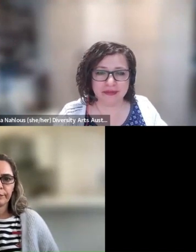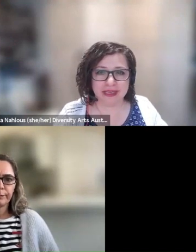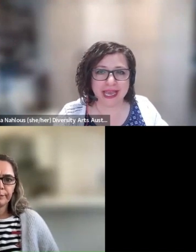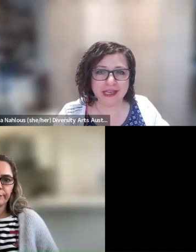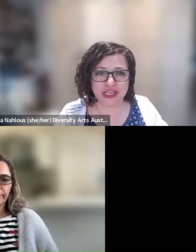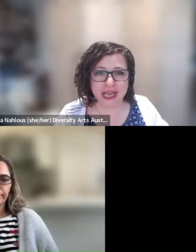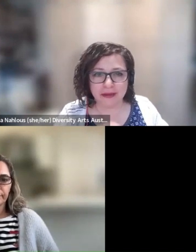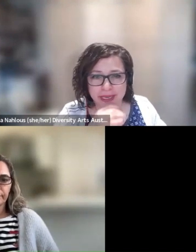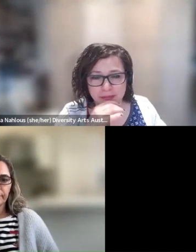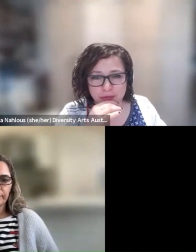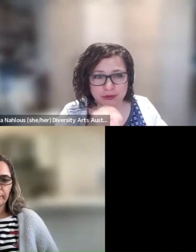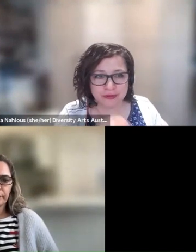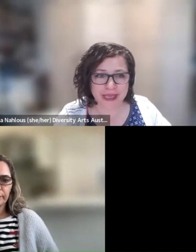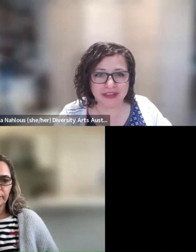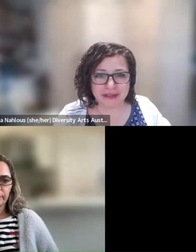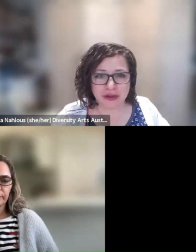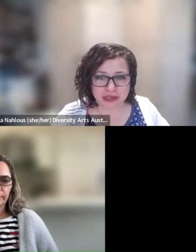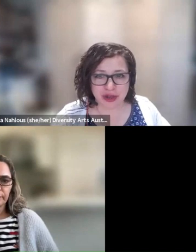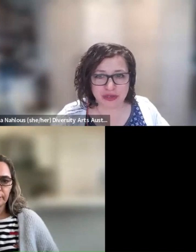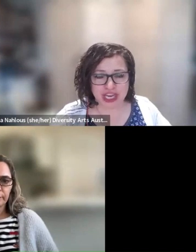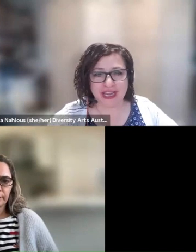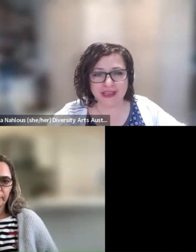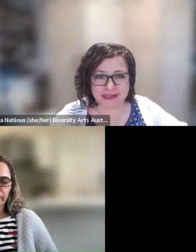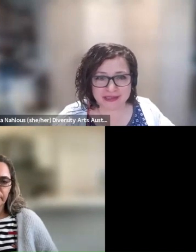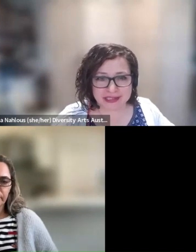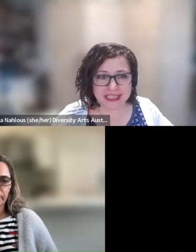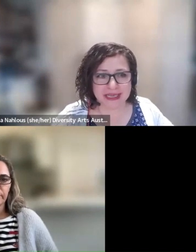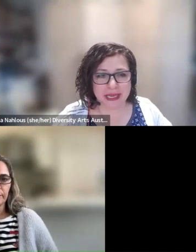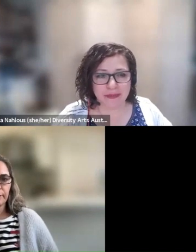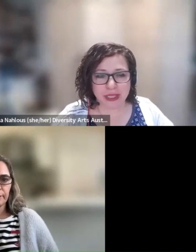engaging young people having those co chairs skilling people